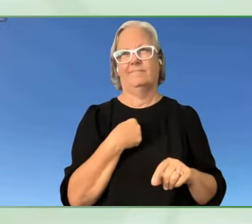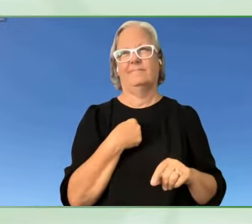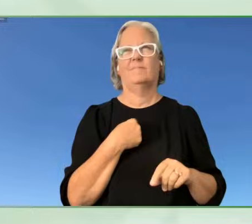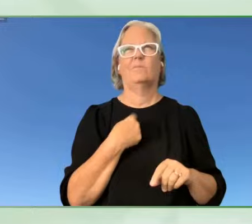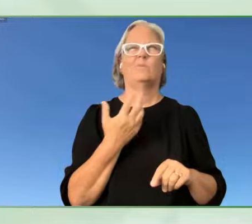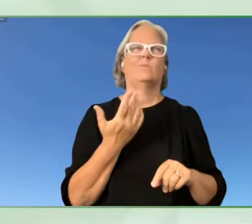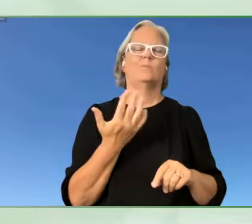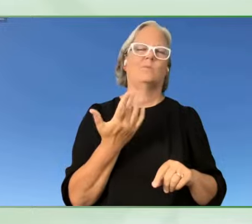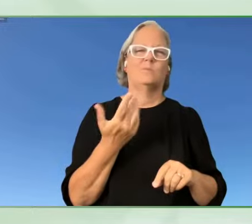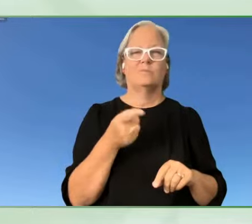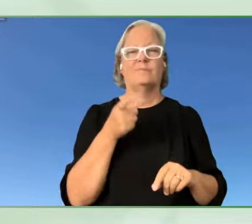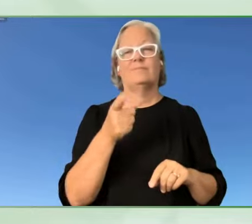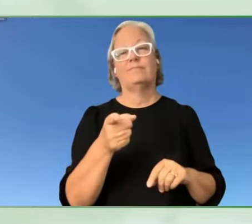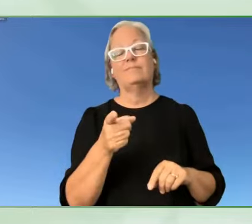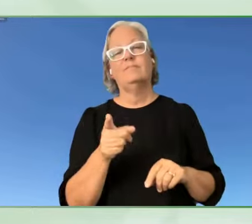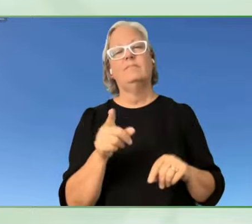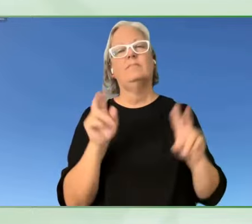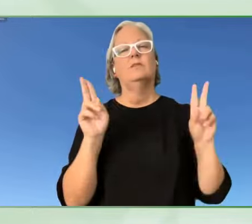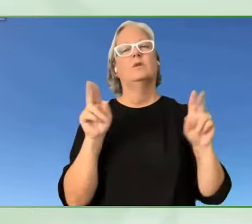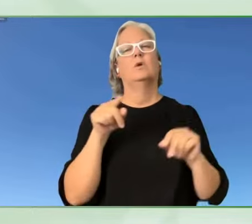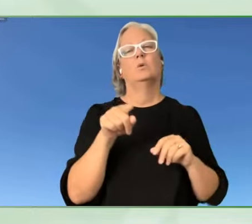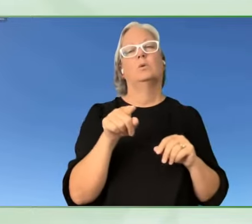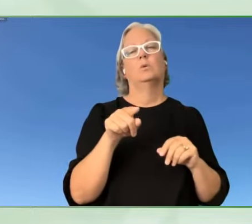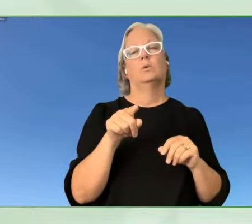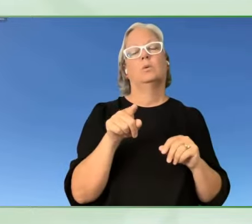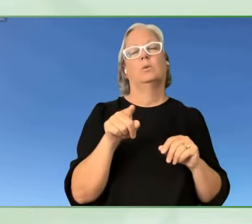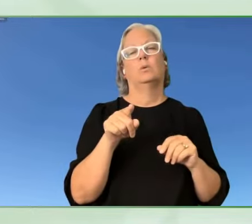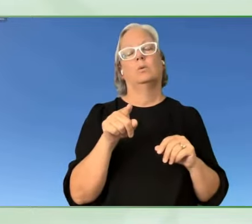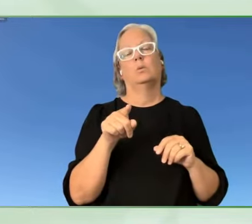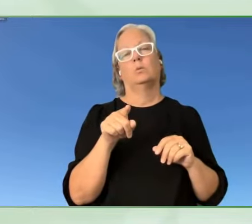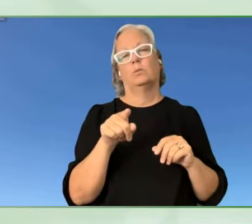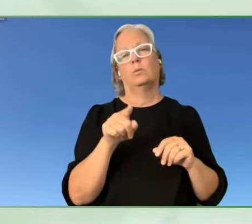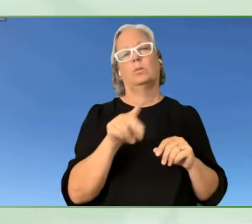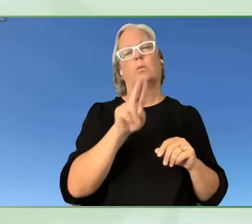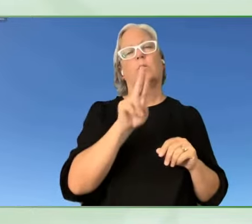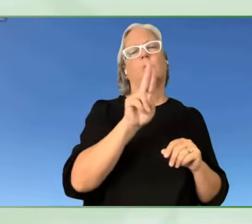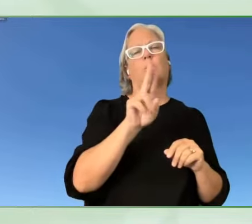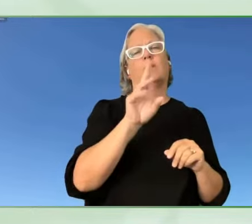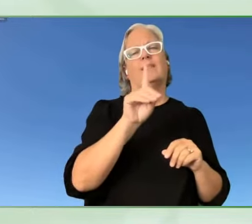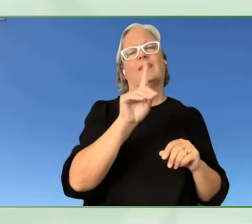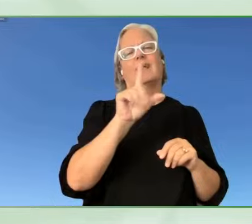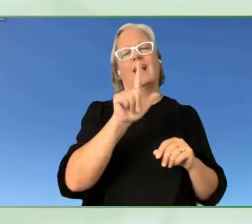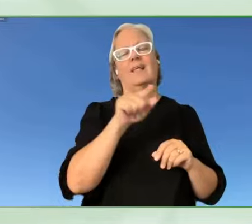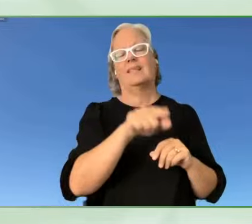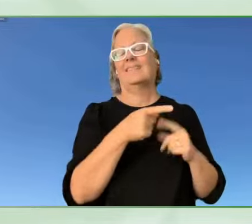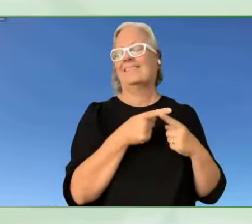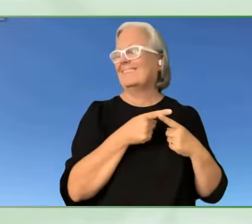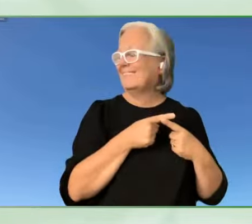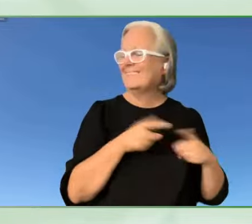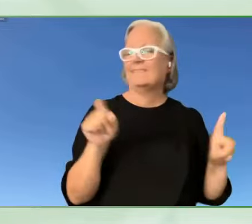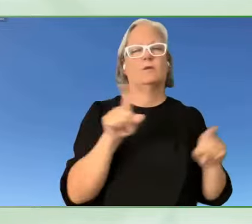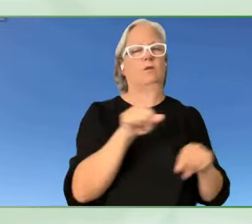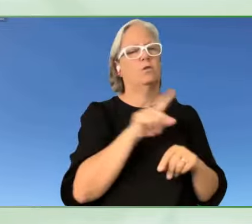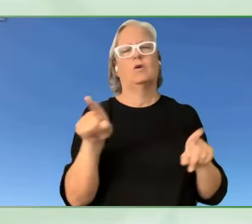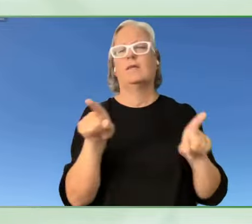In school, outside of school, when you are playing with your friends. It happens. Therefore the possibles of universal design learning really is integrated.